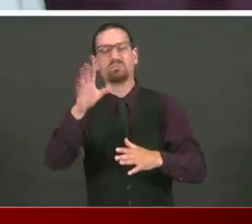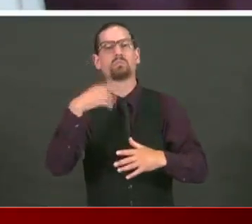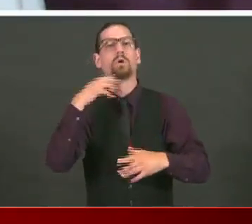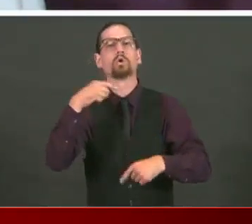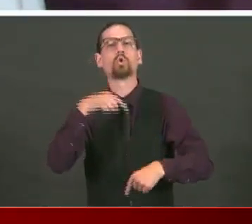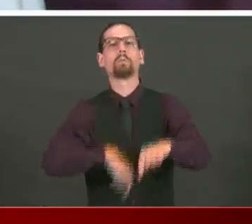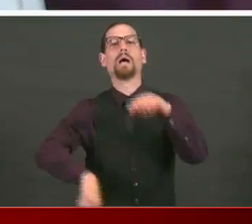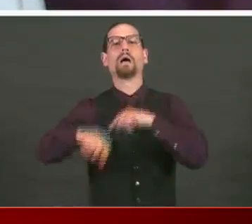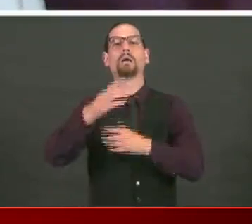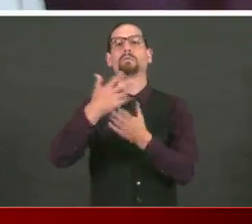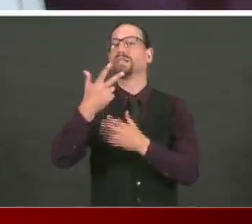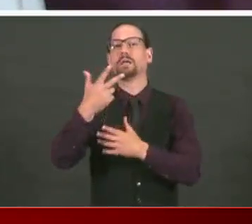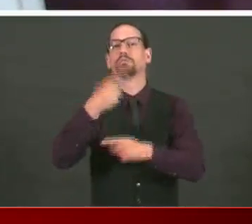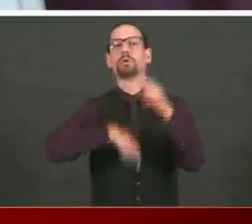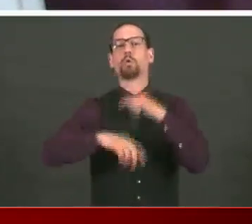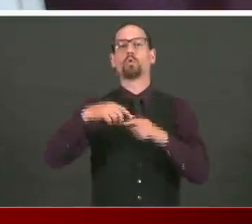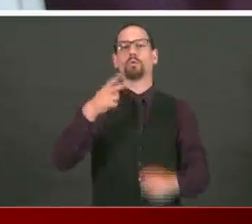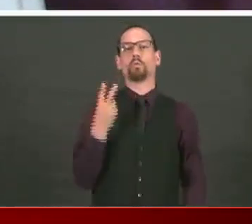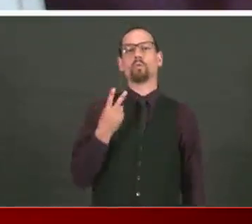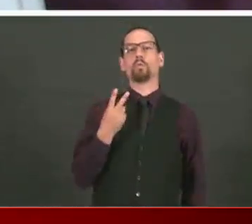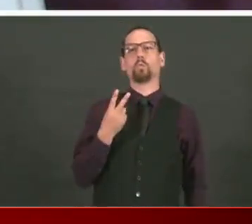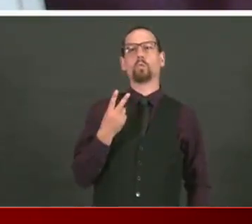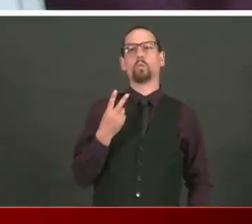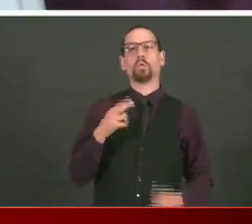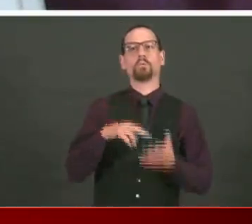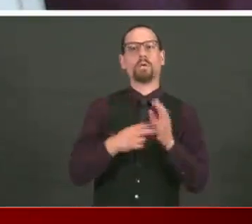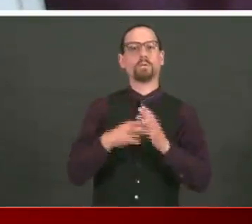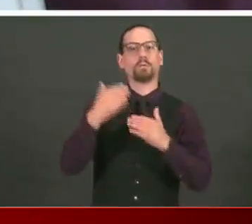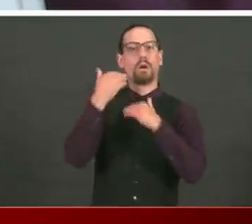BACK TO WHERE WE WERE. 50% CAPACITY OR LESS AT THE